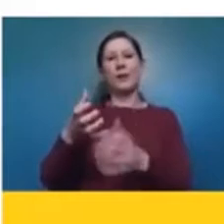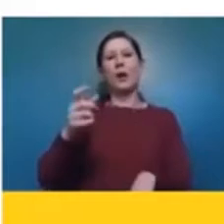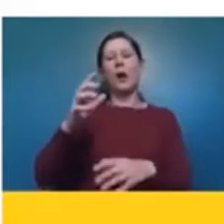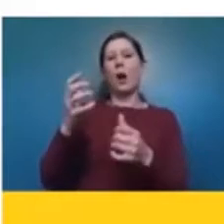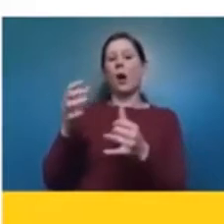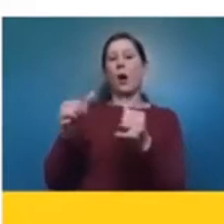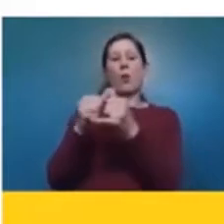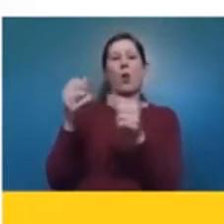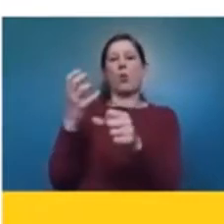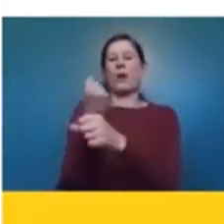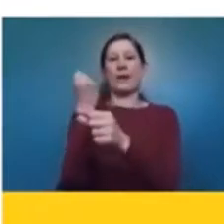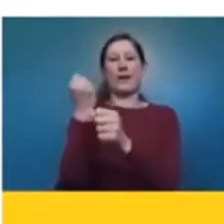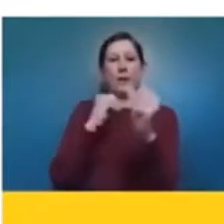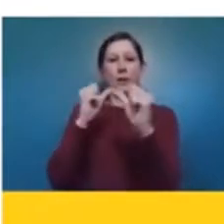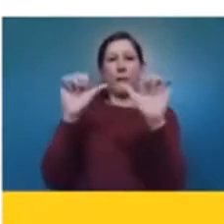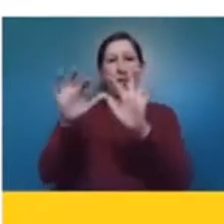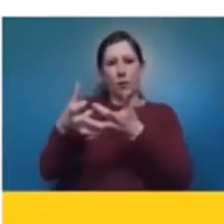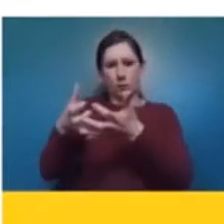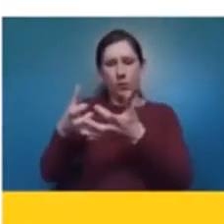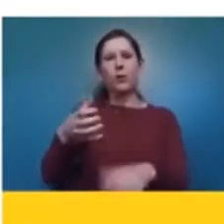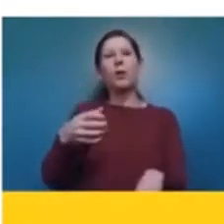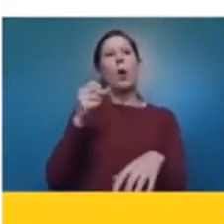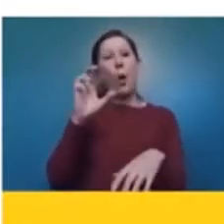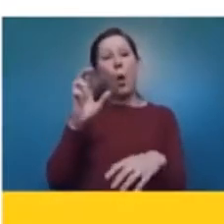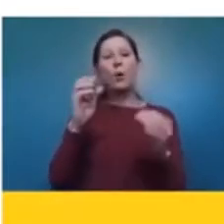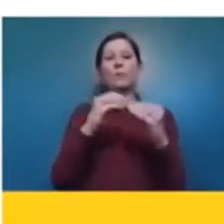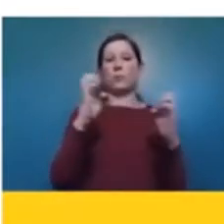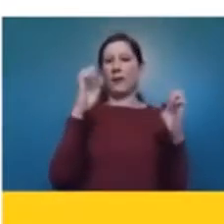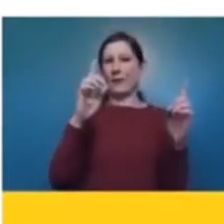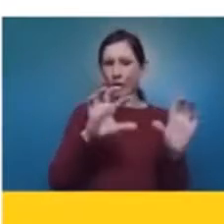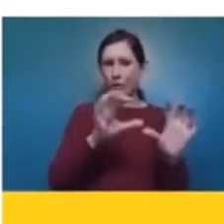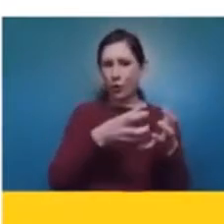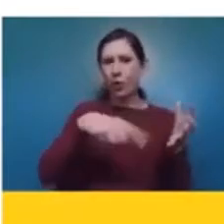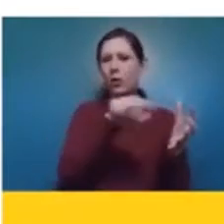their production of "As You Like It." Or something more educational like our partnership with CodeJoy from